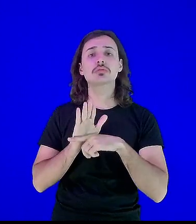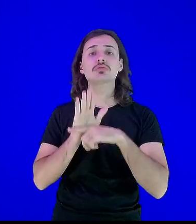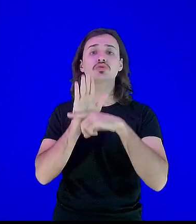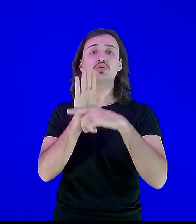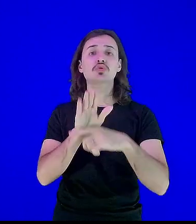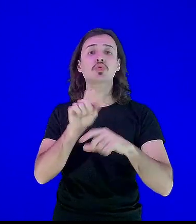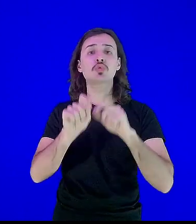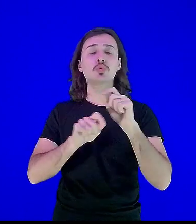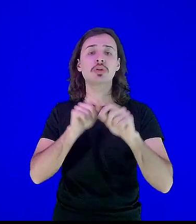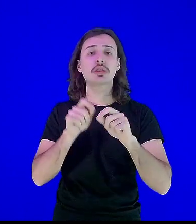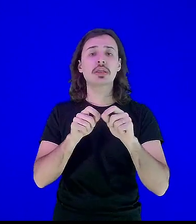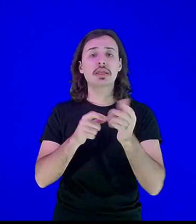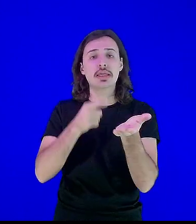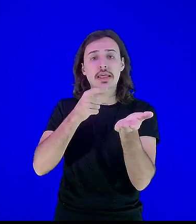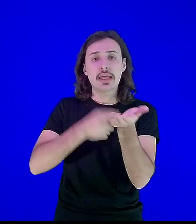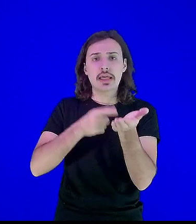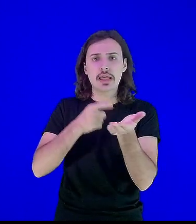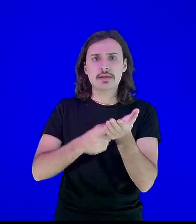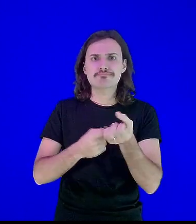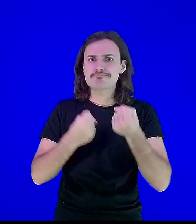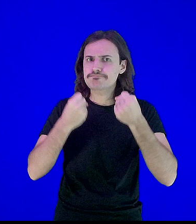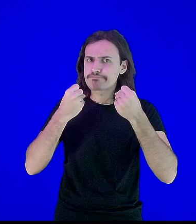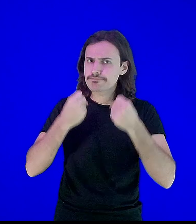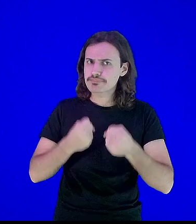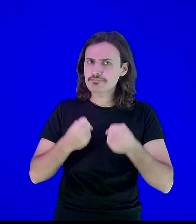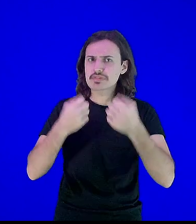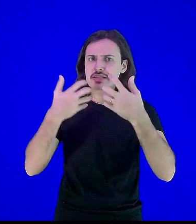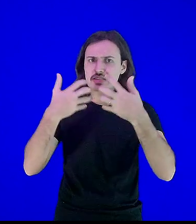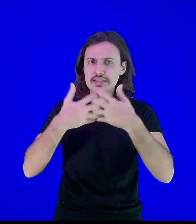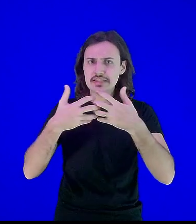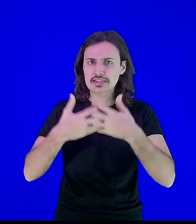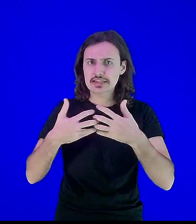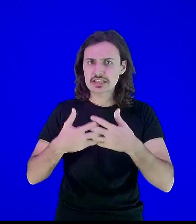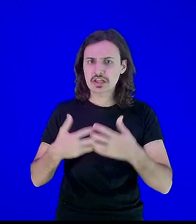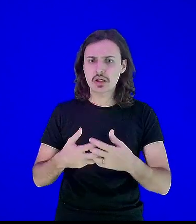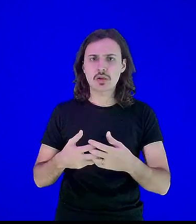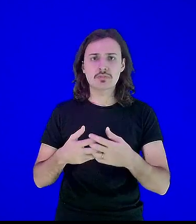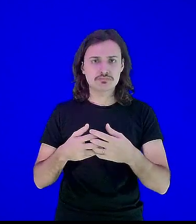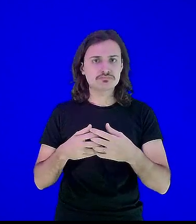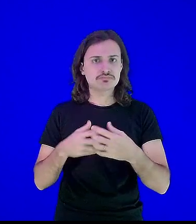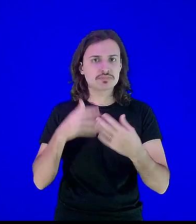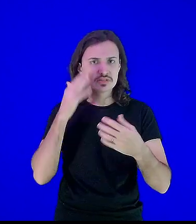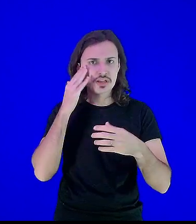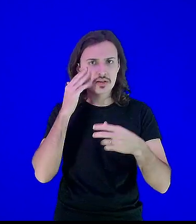and, in the end, it will take all those code--- all the code you have